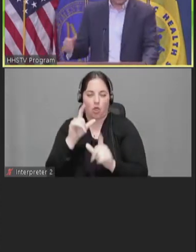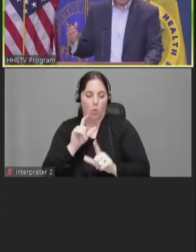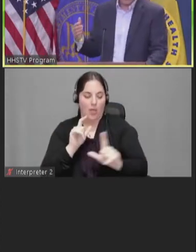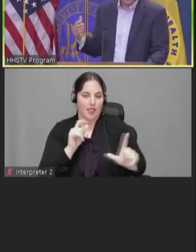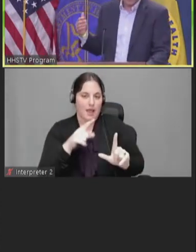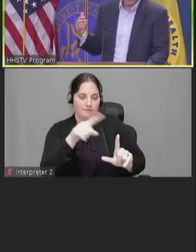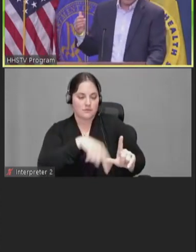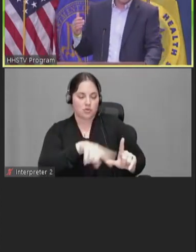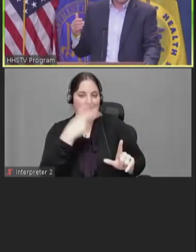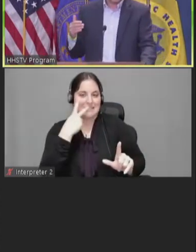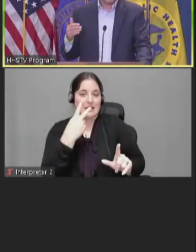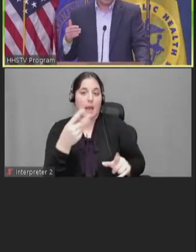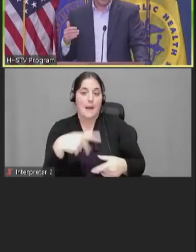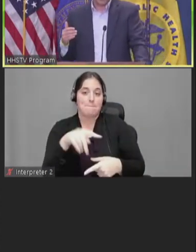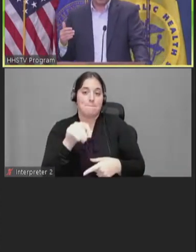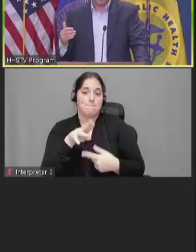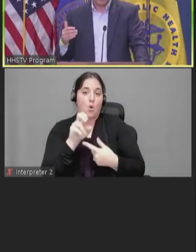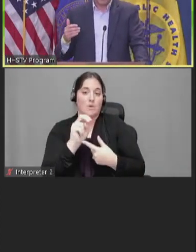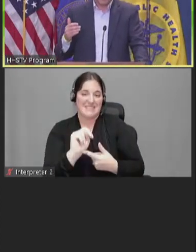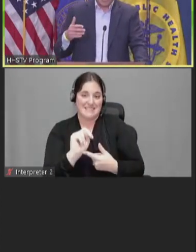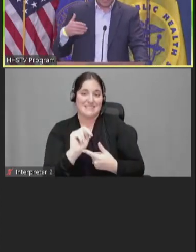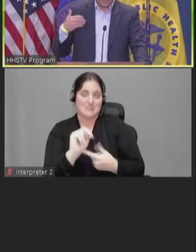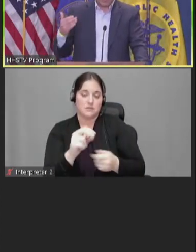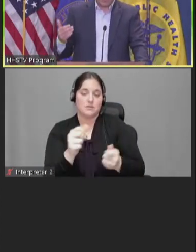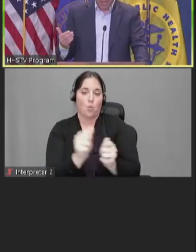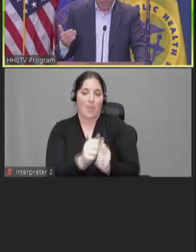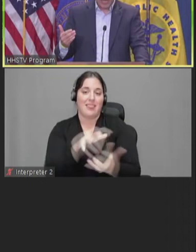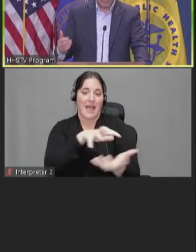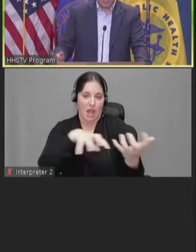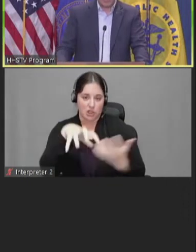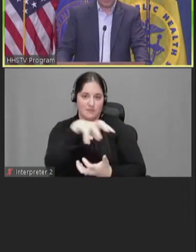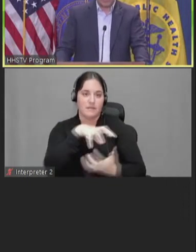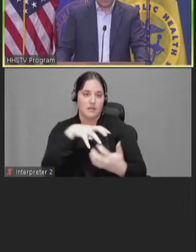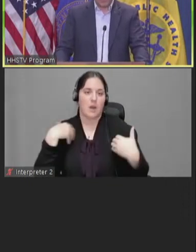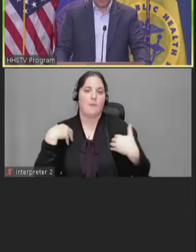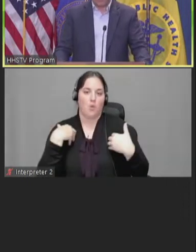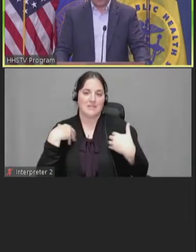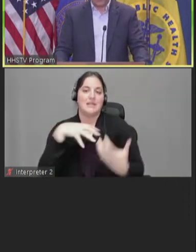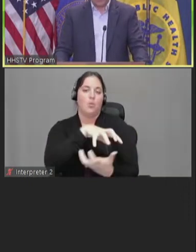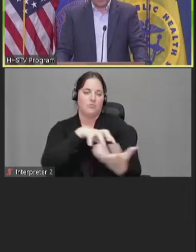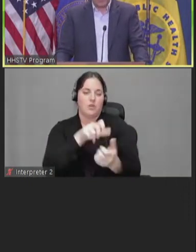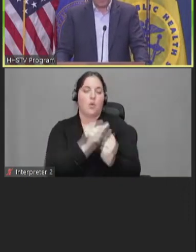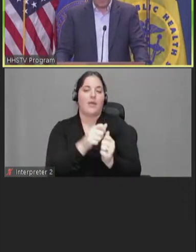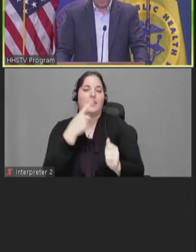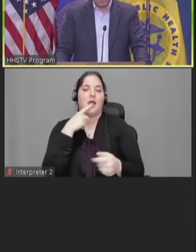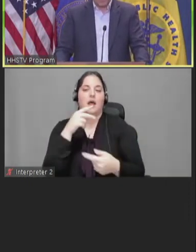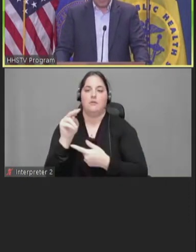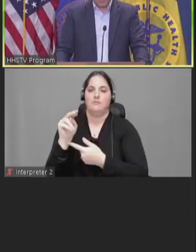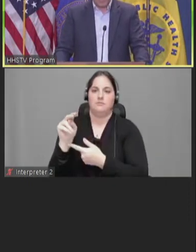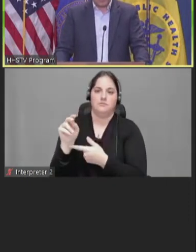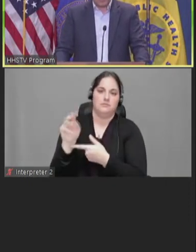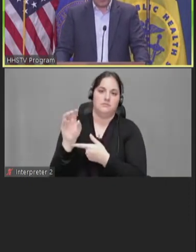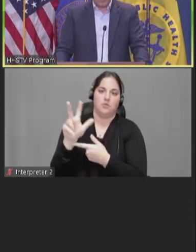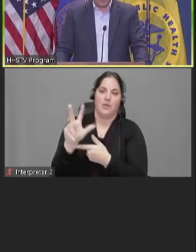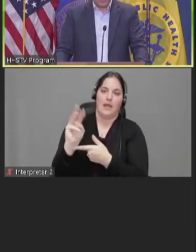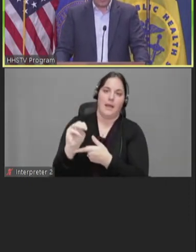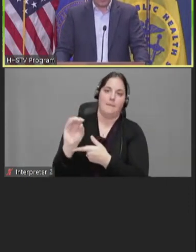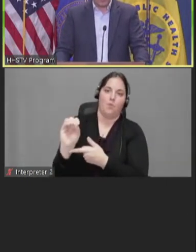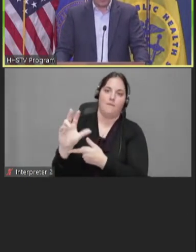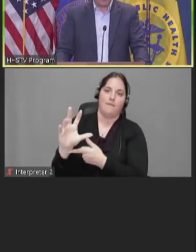protein with an adjuvant -- a combination adjuvant 3M-052-SE, after two immunizations, and then